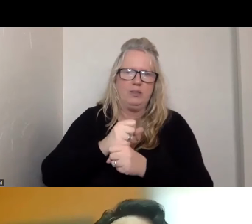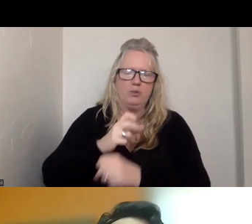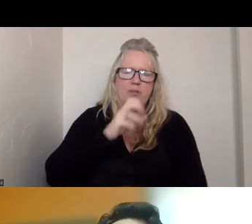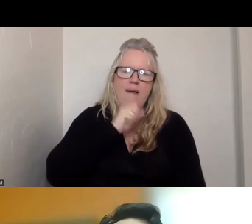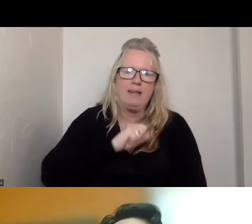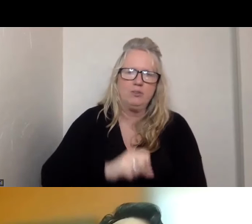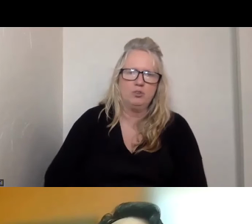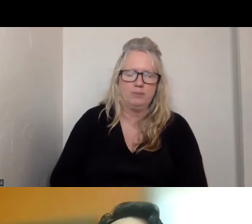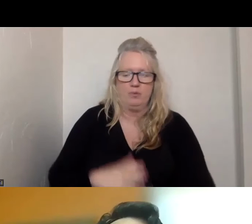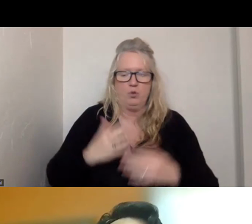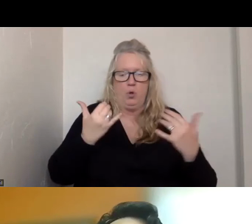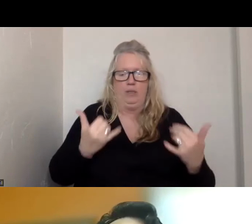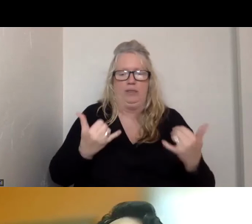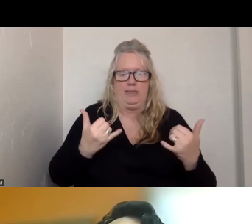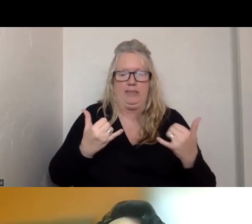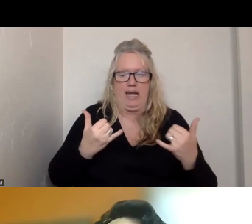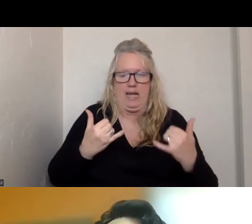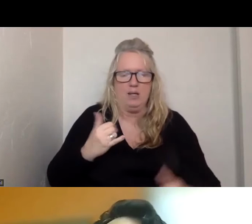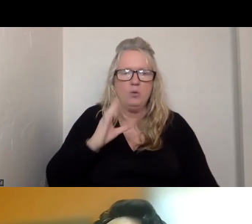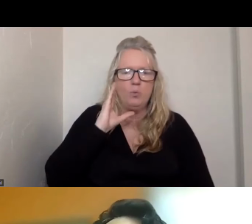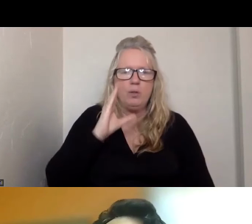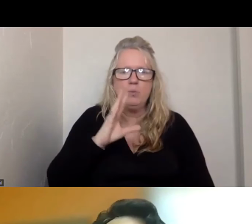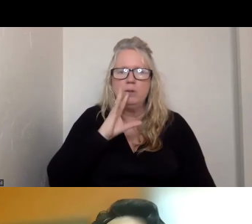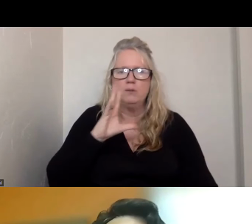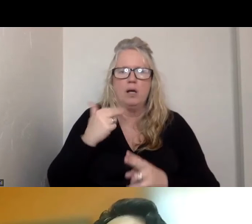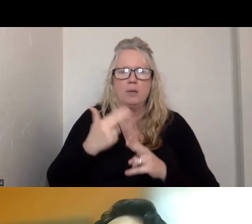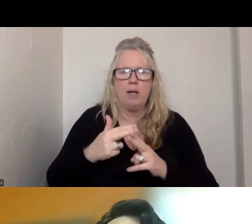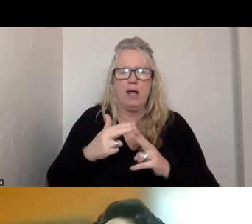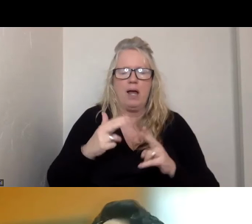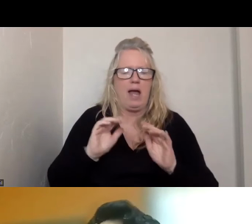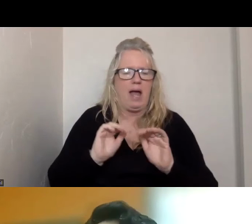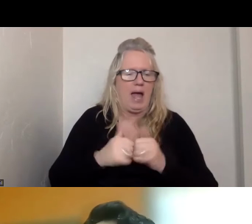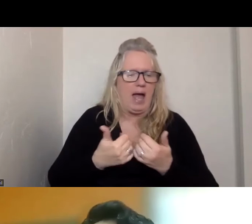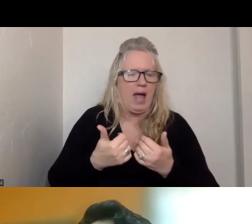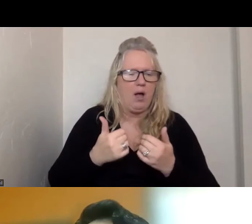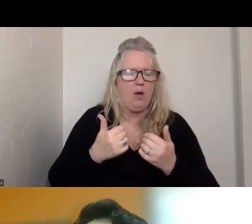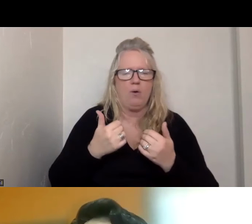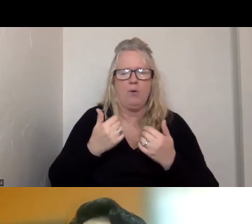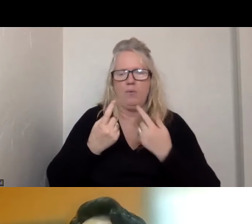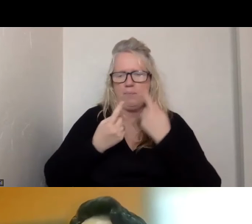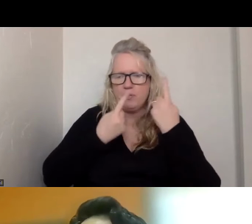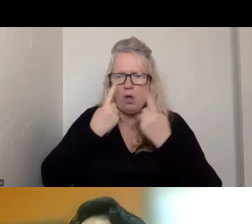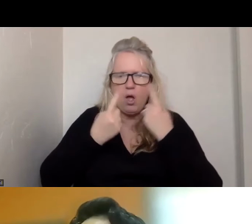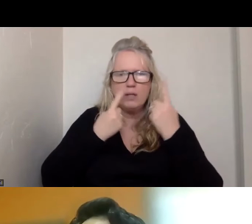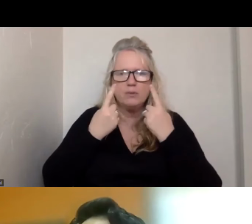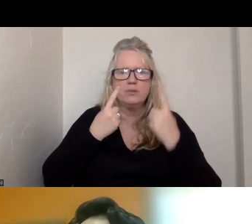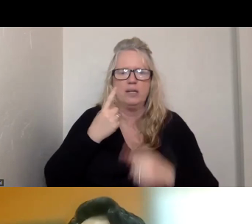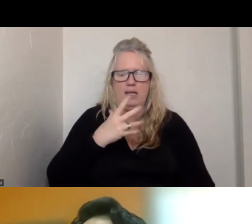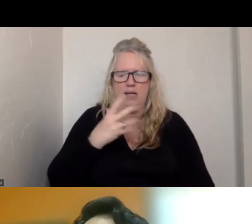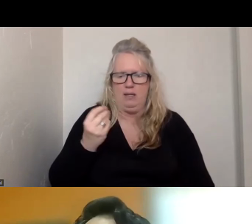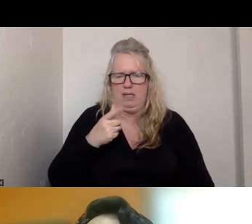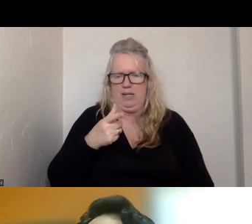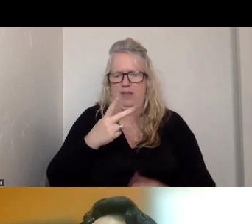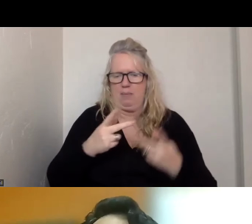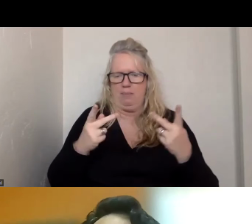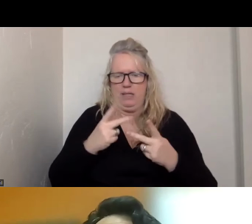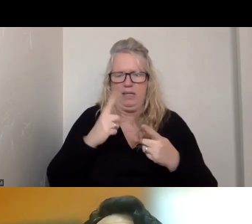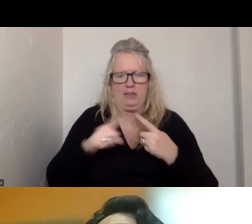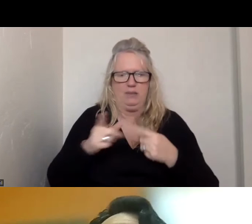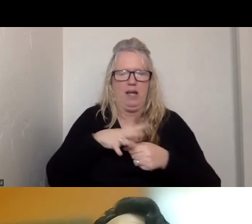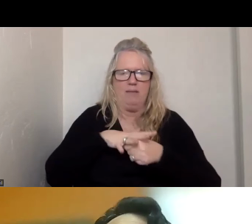ABOUT TODAY IS HOW THESE THOUGHTS OR BEING IN A PLACE OF DESPAIR IS